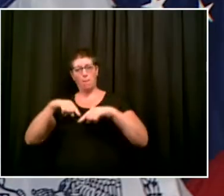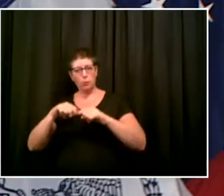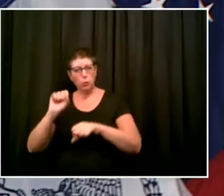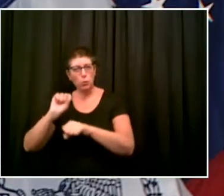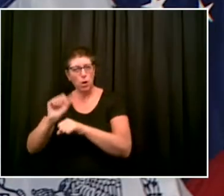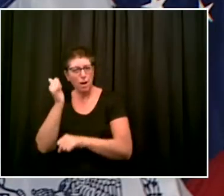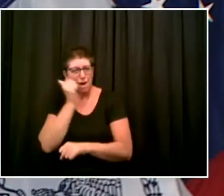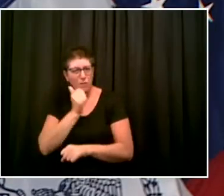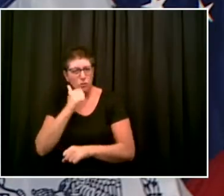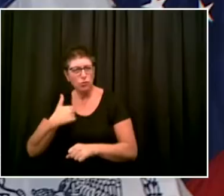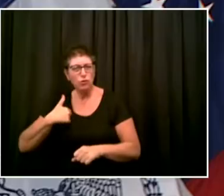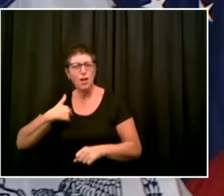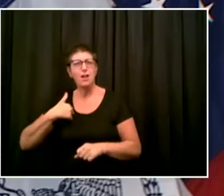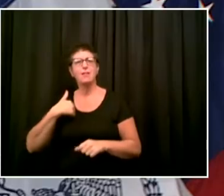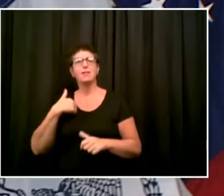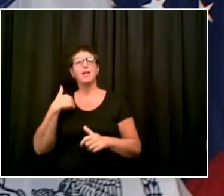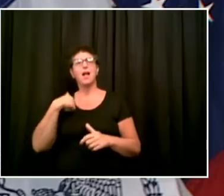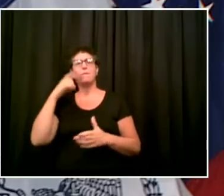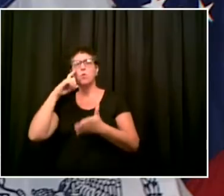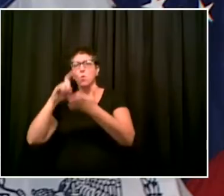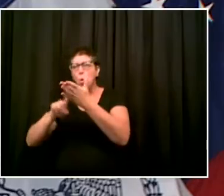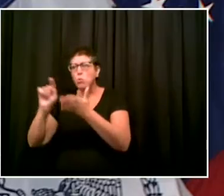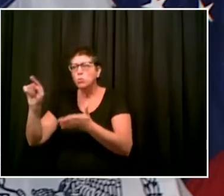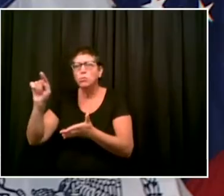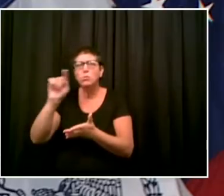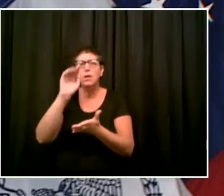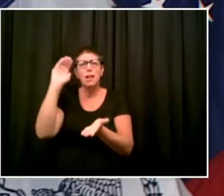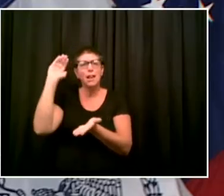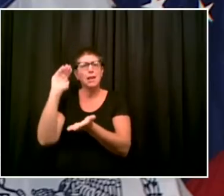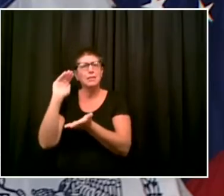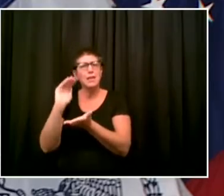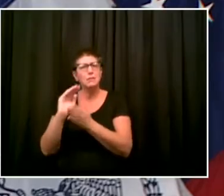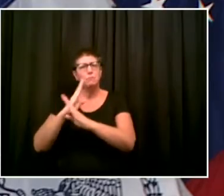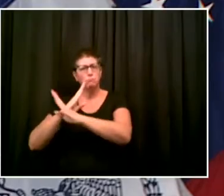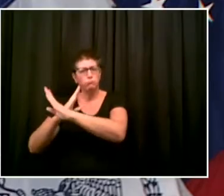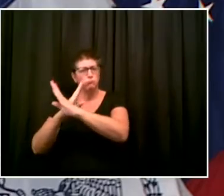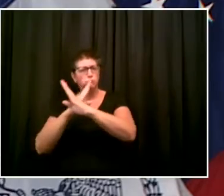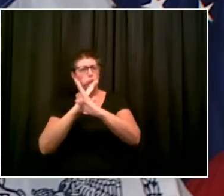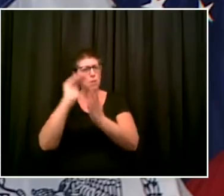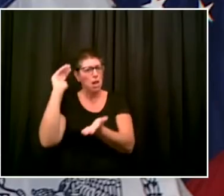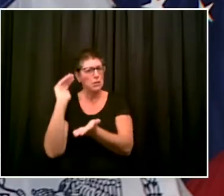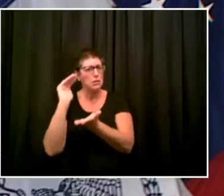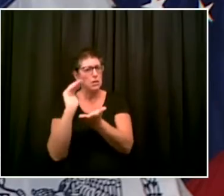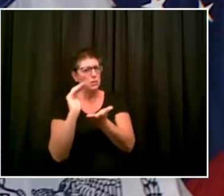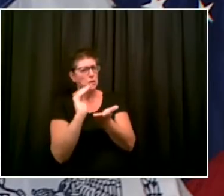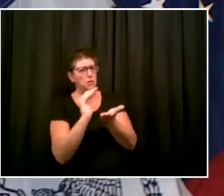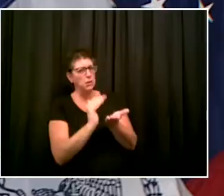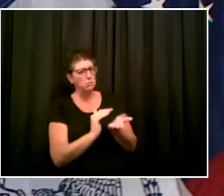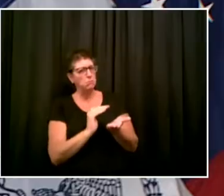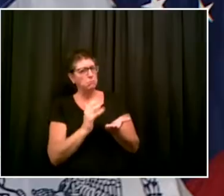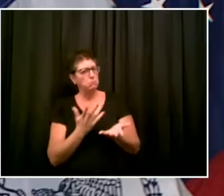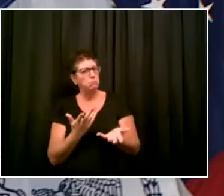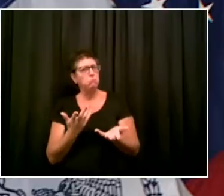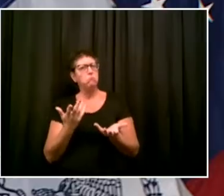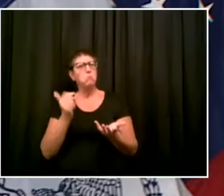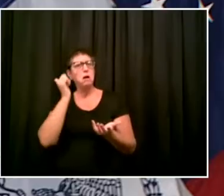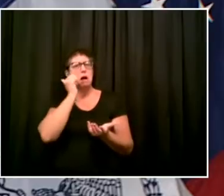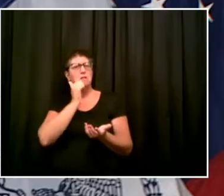OF THE EQUATION. WHAT I HAVE SEEN WITH MY OWN EYES, THOSE DIFFERENT